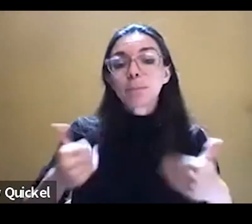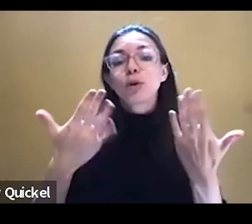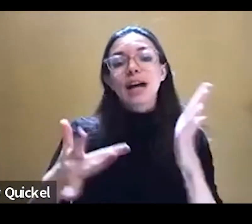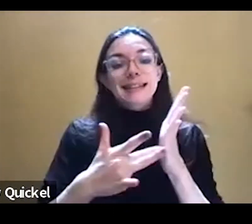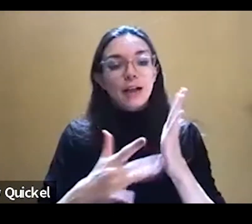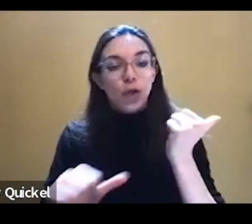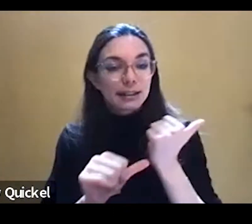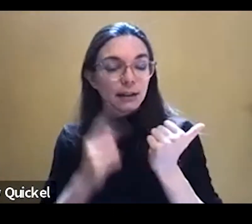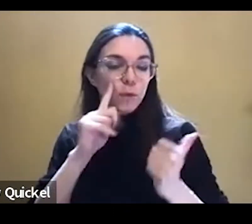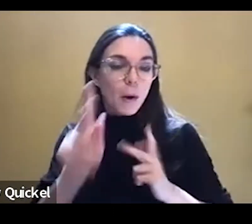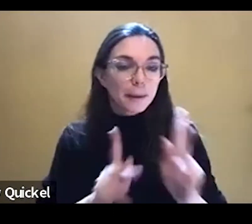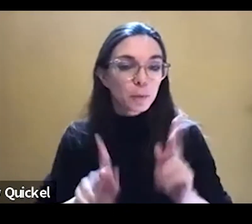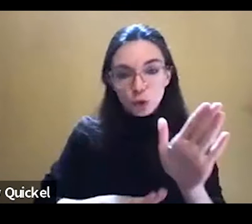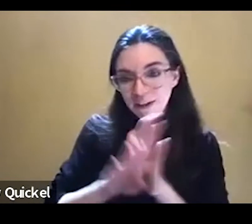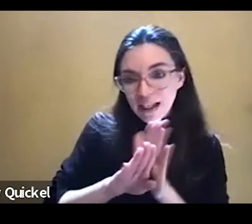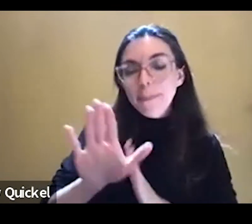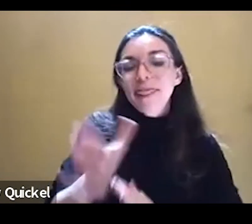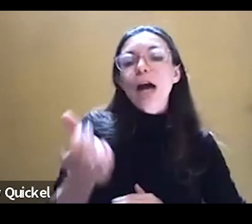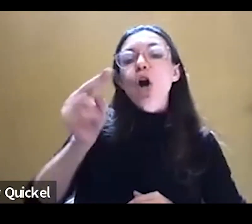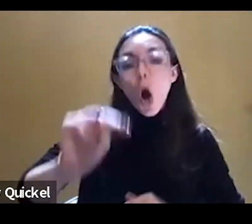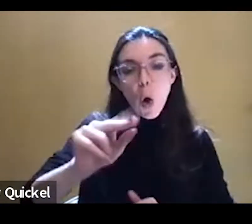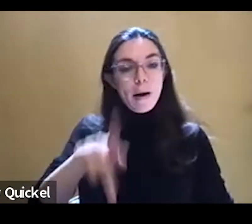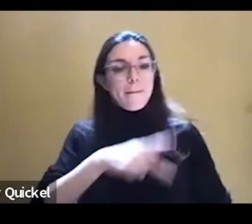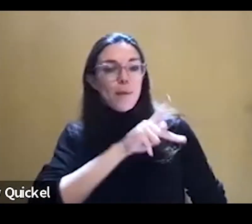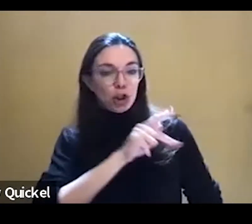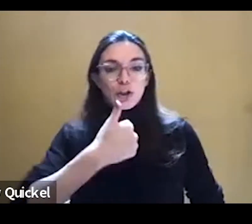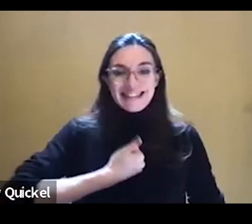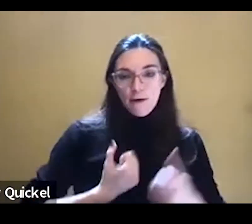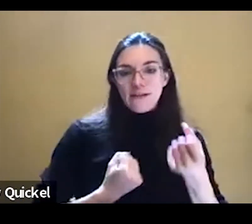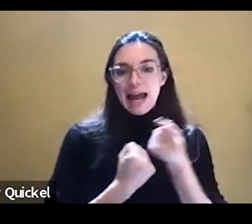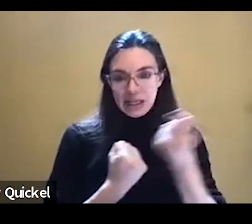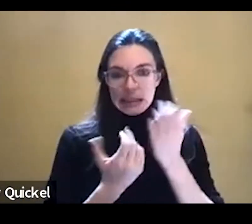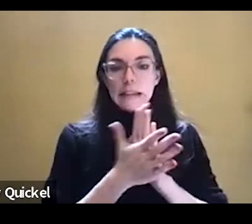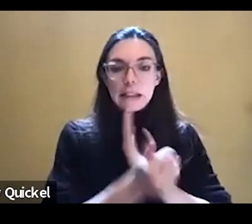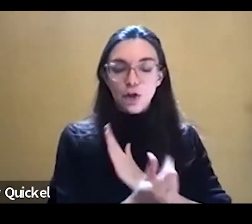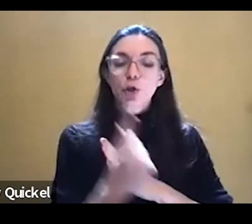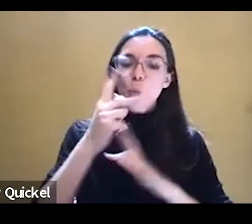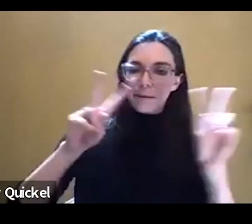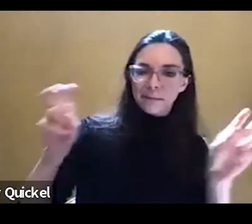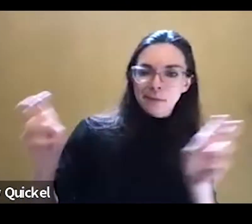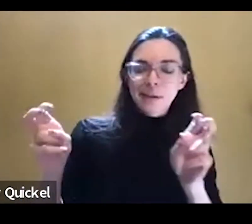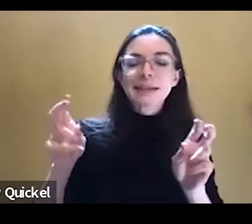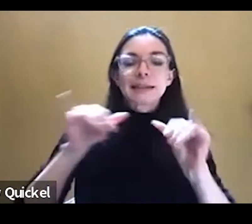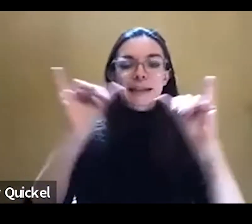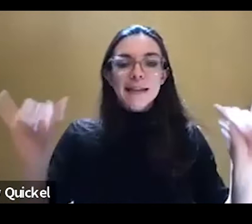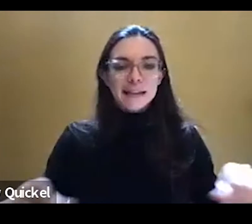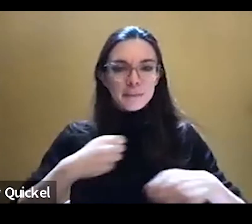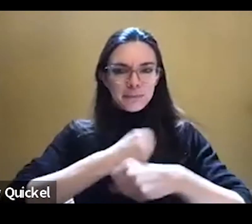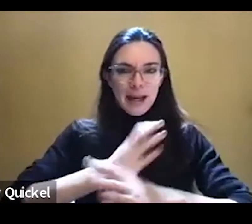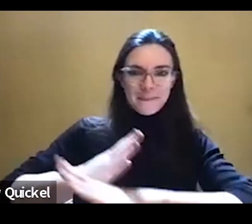folks in development of their own personal self-advocacy skills. One of our mantras is systems often create barriers for people with